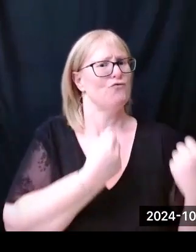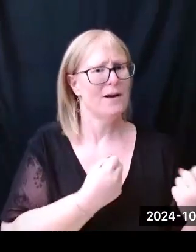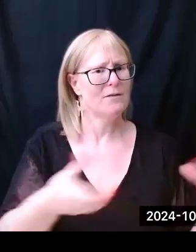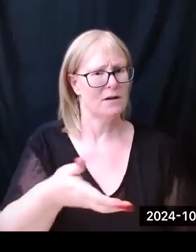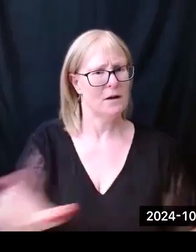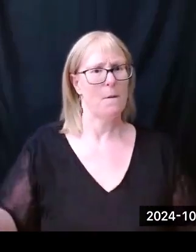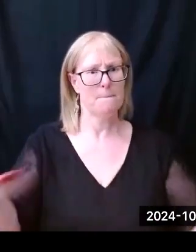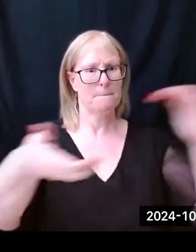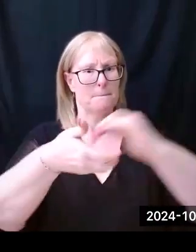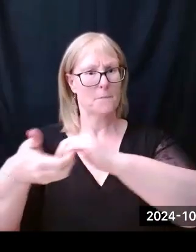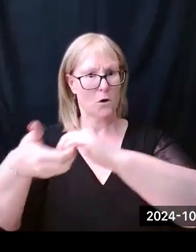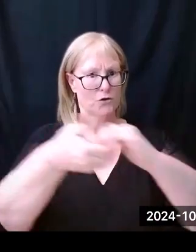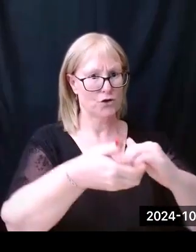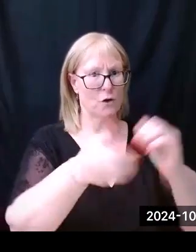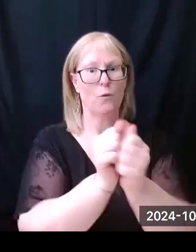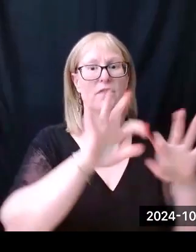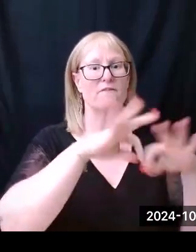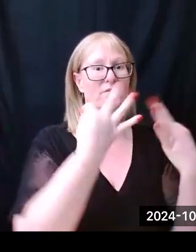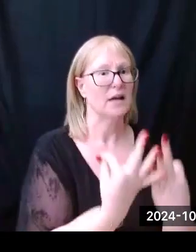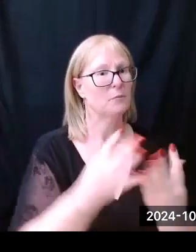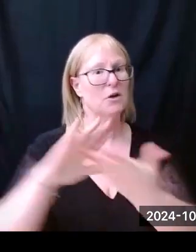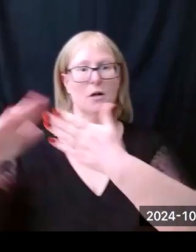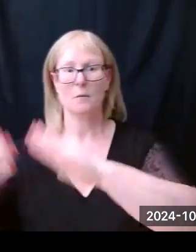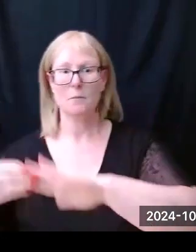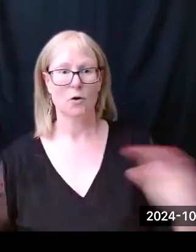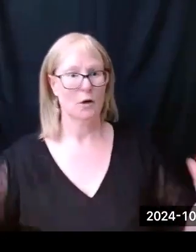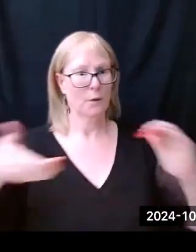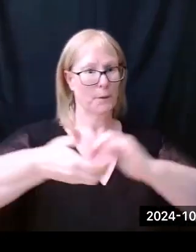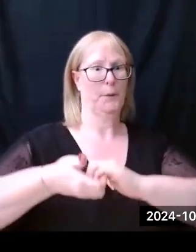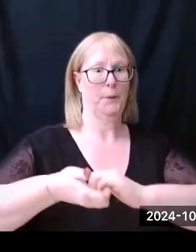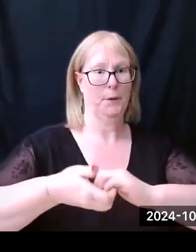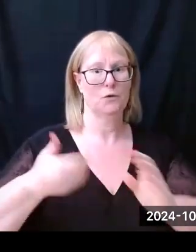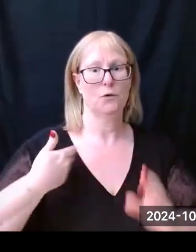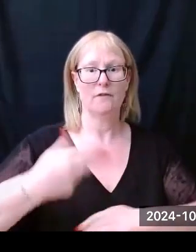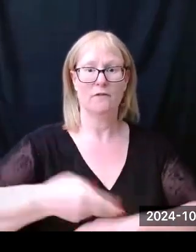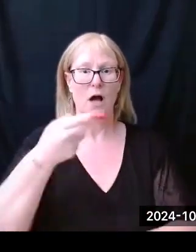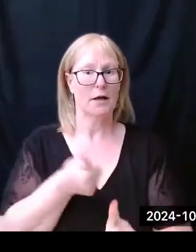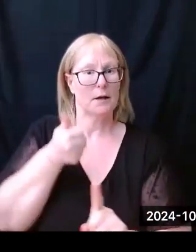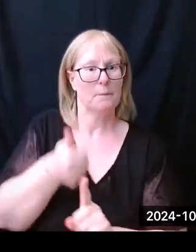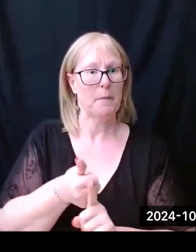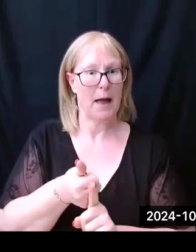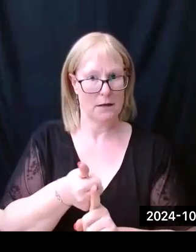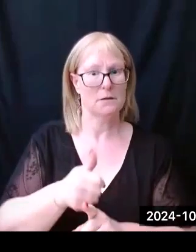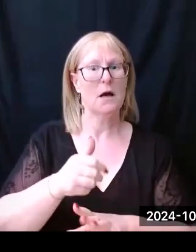families and communities to promote high-impact practices that make a difference for all their students,